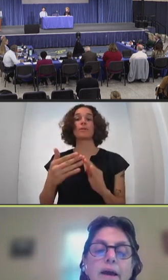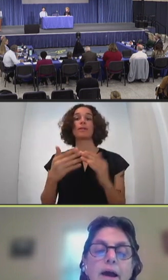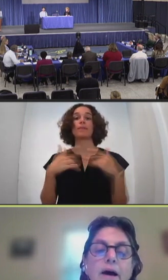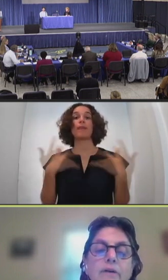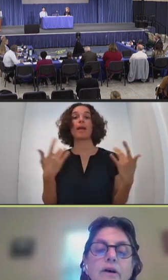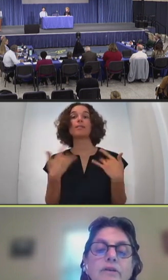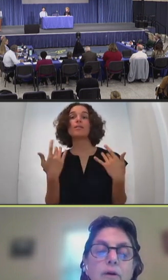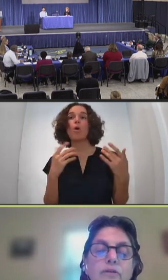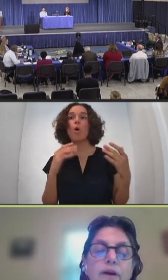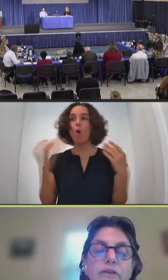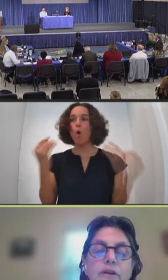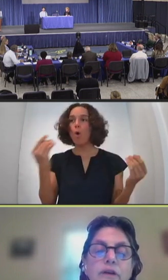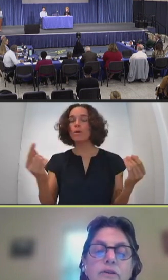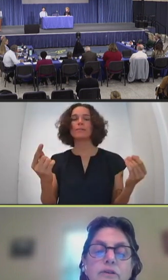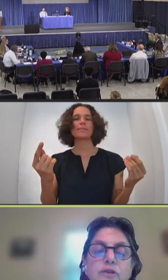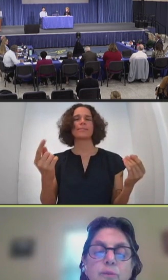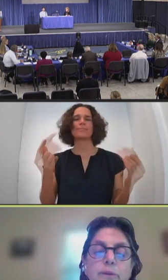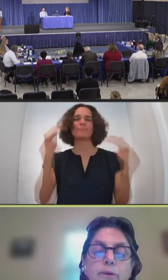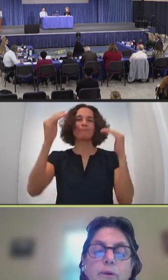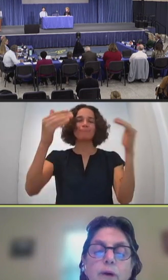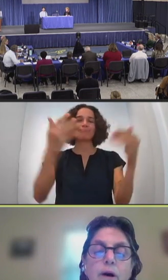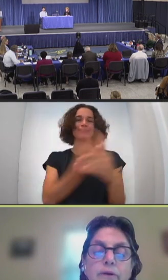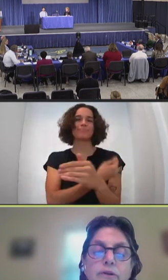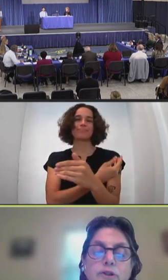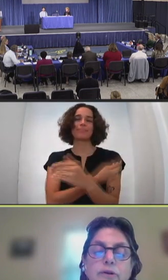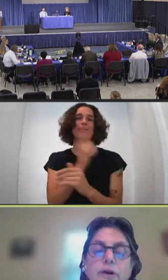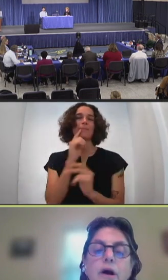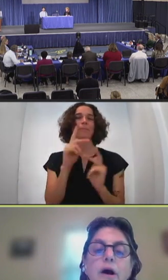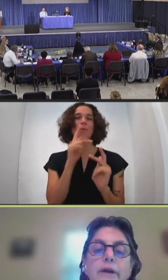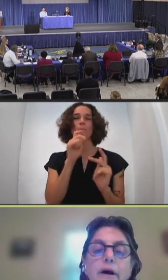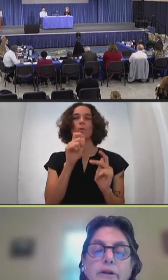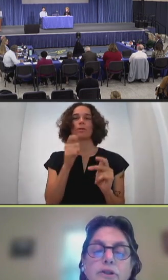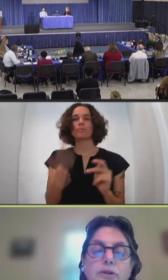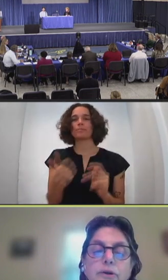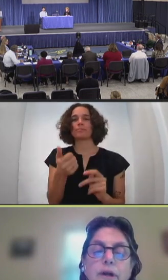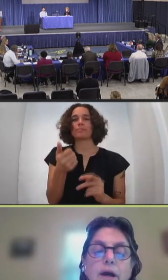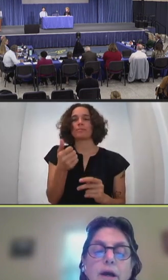have adult vaccinations for people who are underinsured and uninsured. And so,